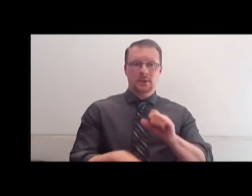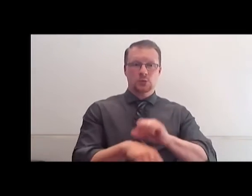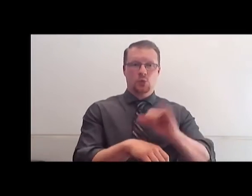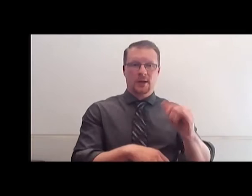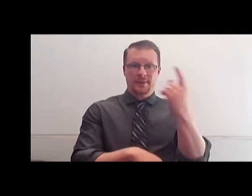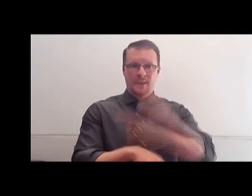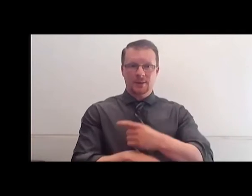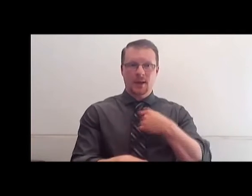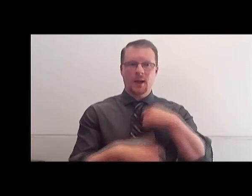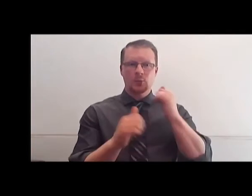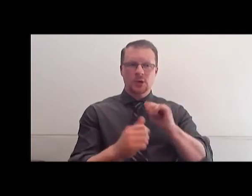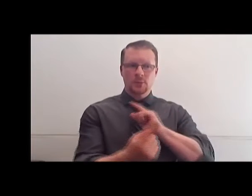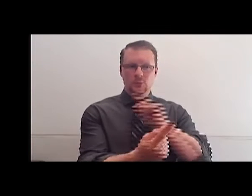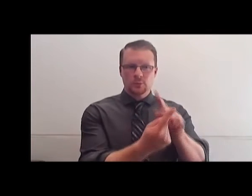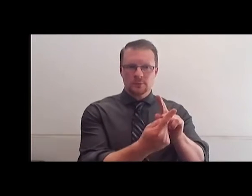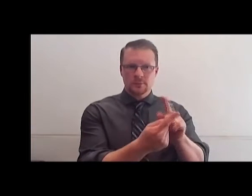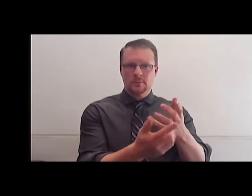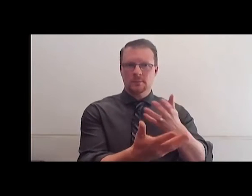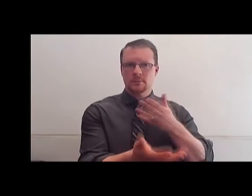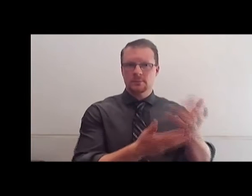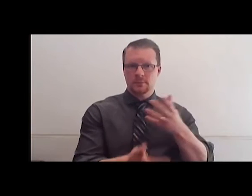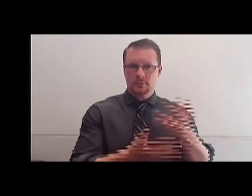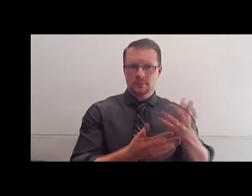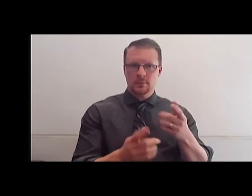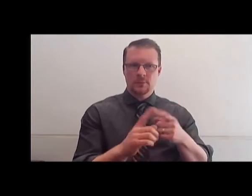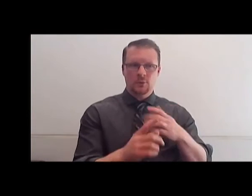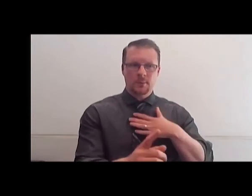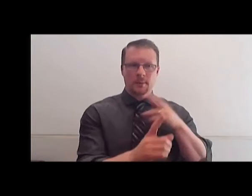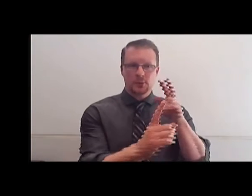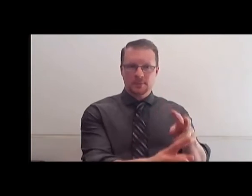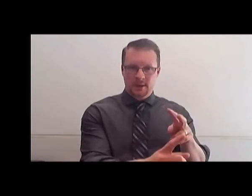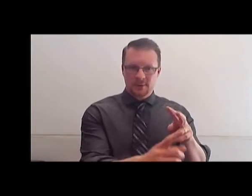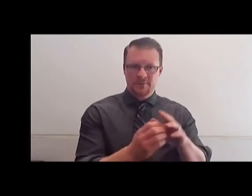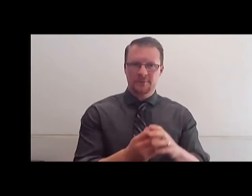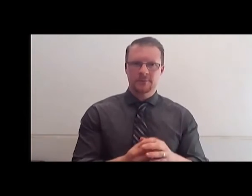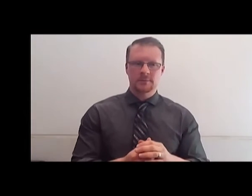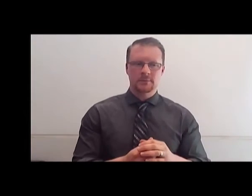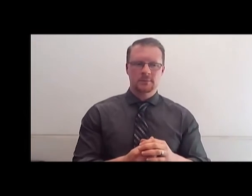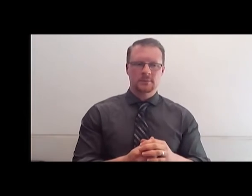Because I happen to be the hospitalist of the day I was the one that came down to interview her.